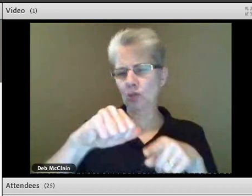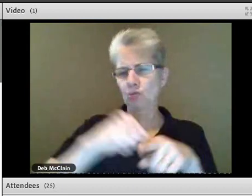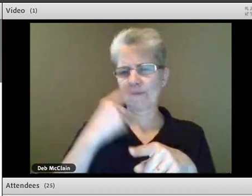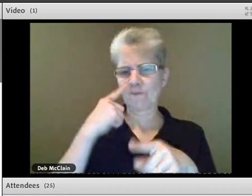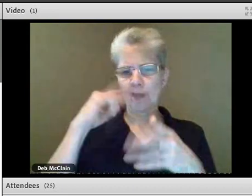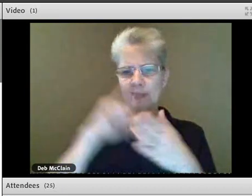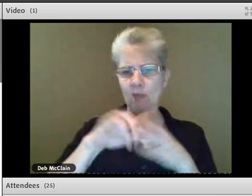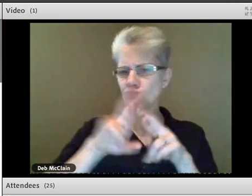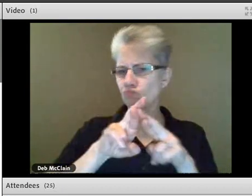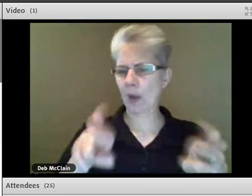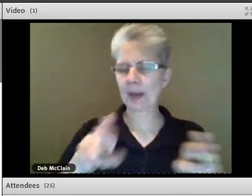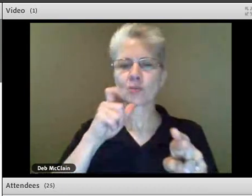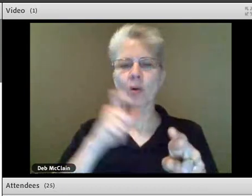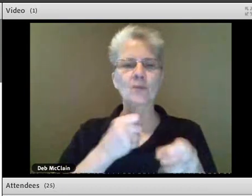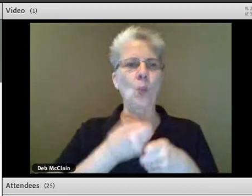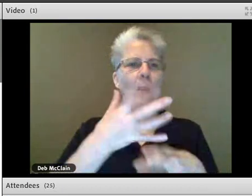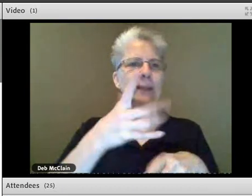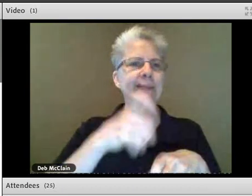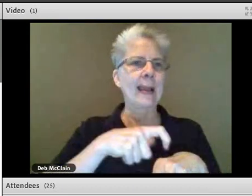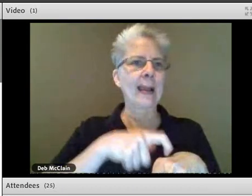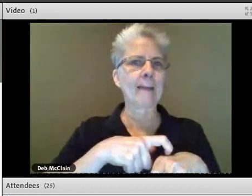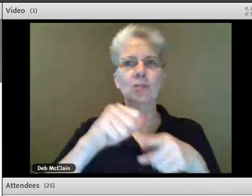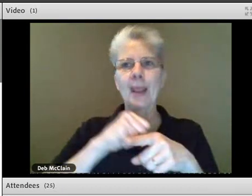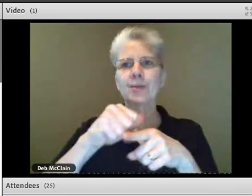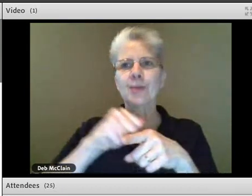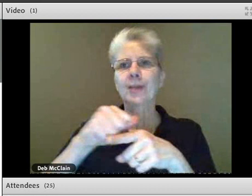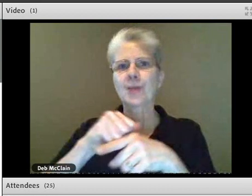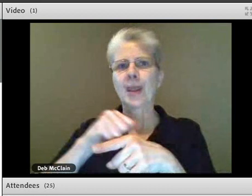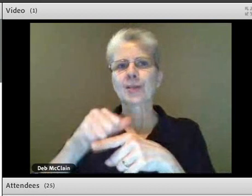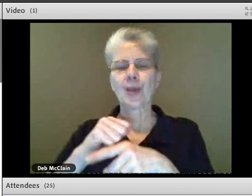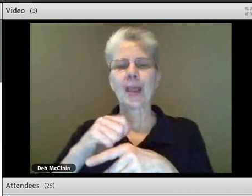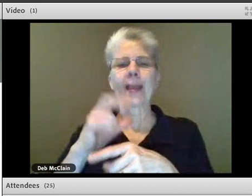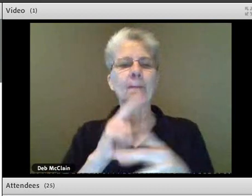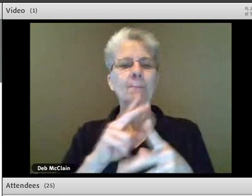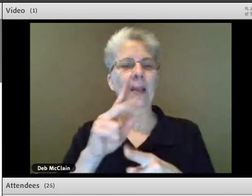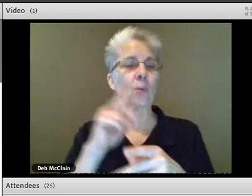without having to waste time training because usually people only put in 2 weeks.